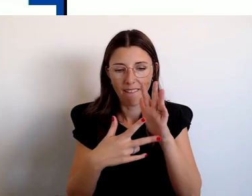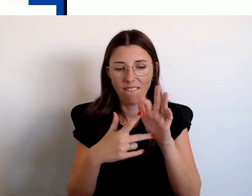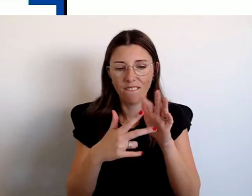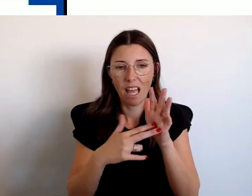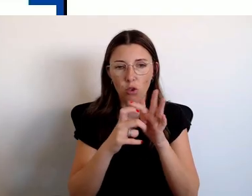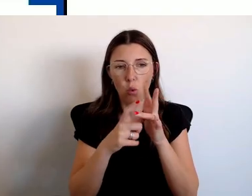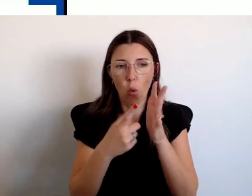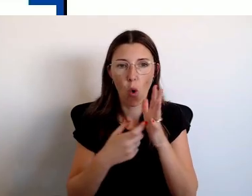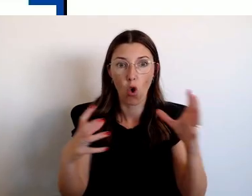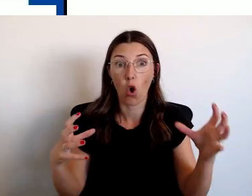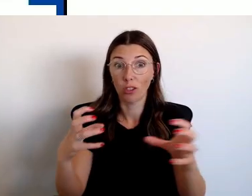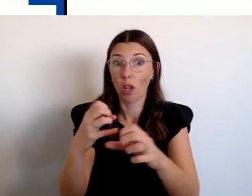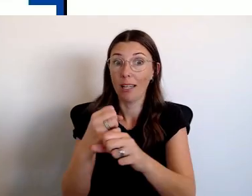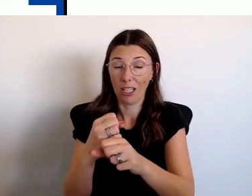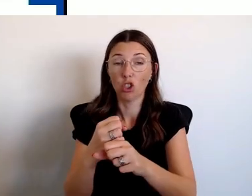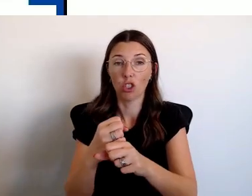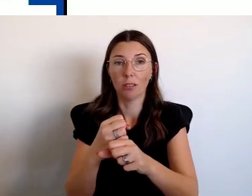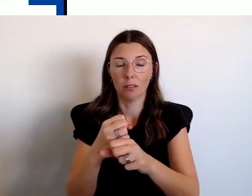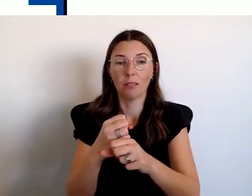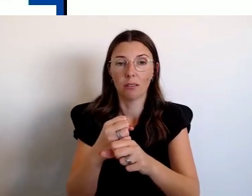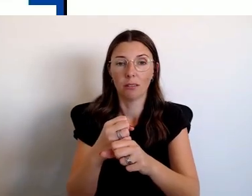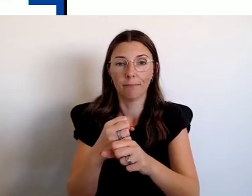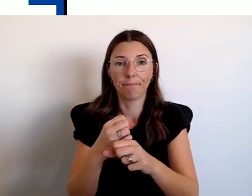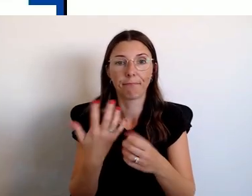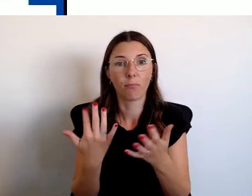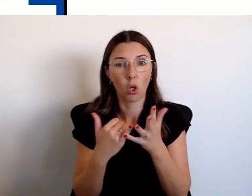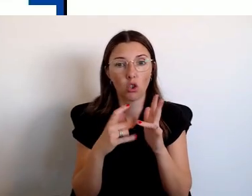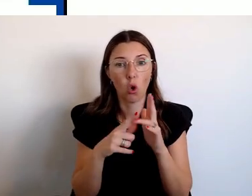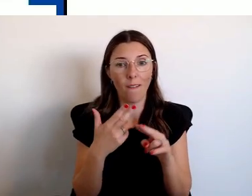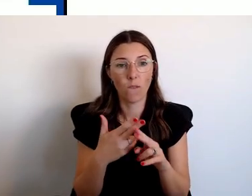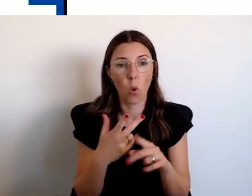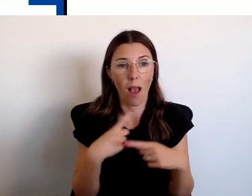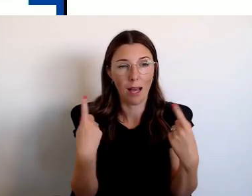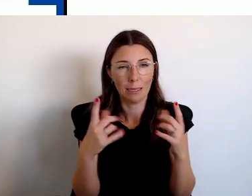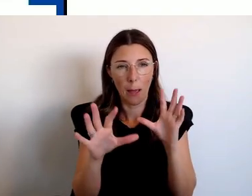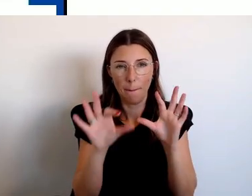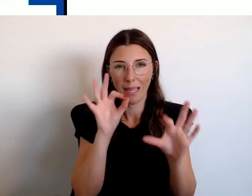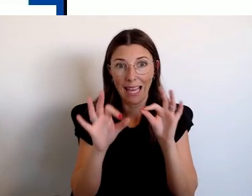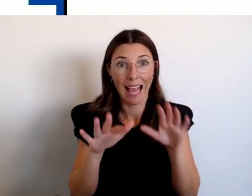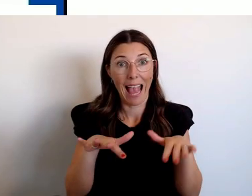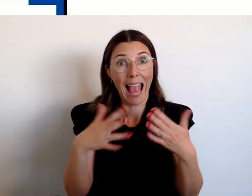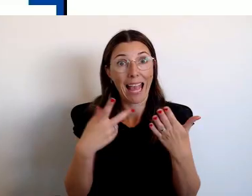And we've certainly consolidated on the Microsoft suite. So, for us in selecting any software product for the future,